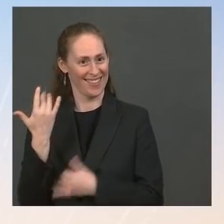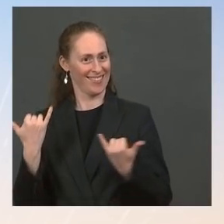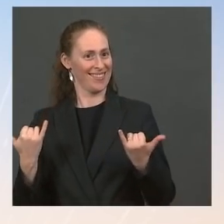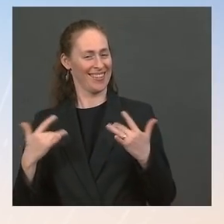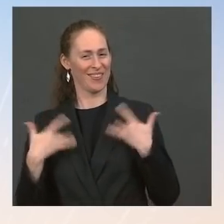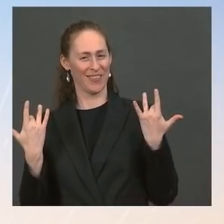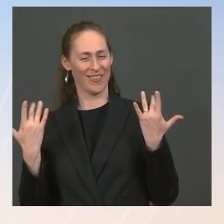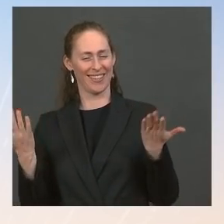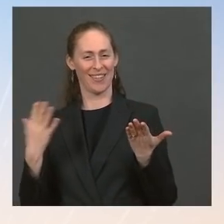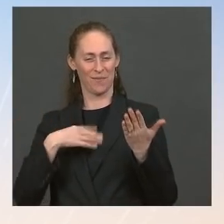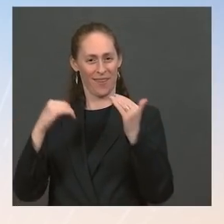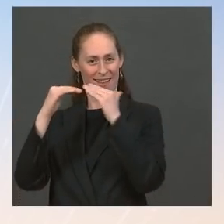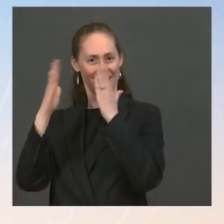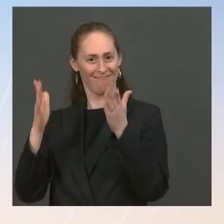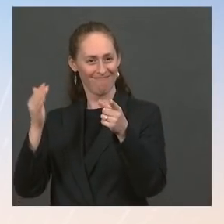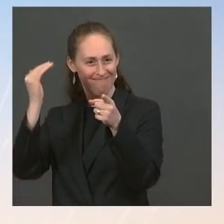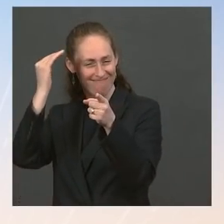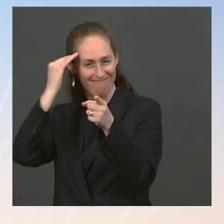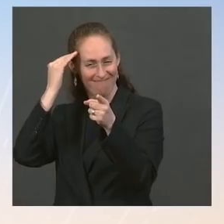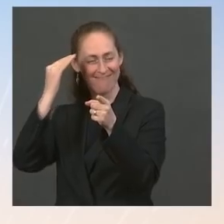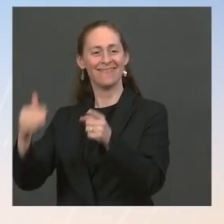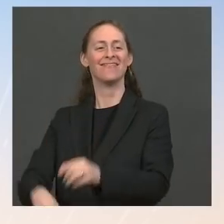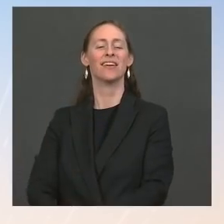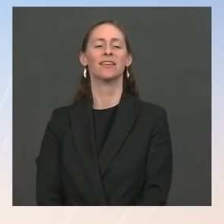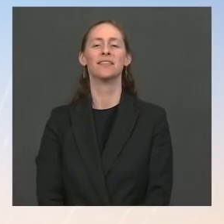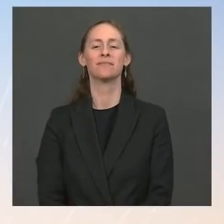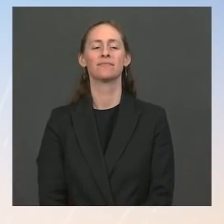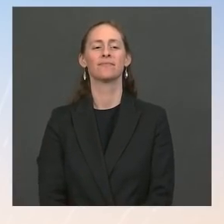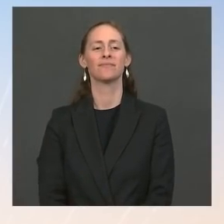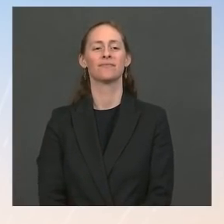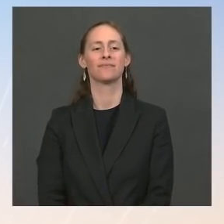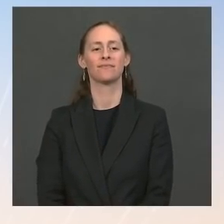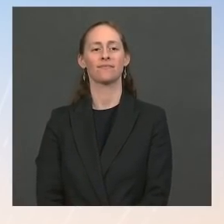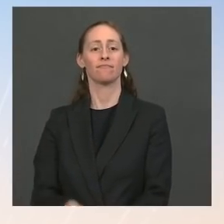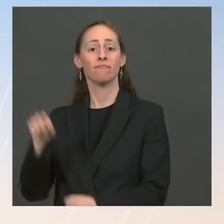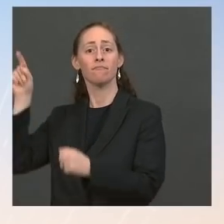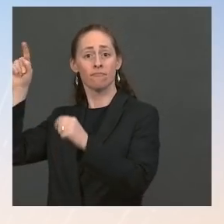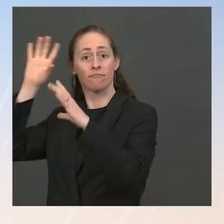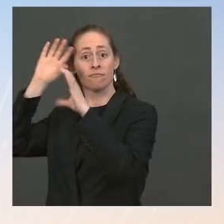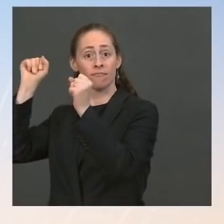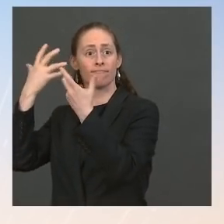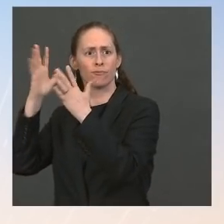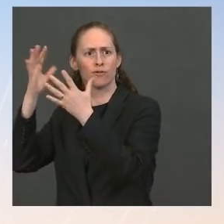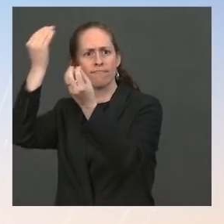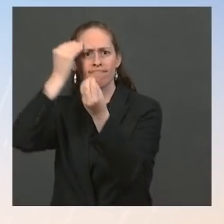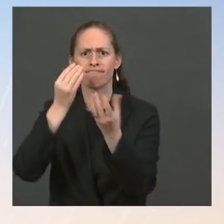but I also wanted to note that the President -- which we announced, of course -- but signed an executive order this morning